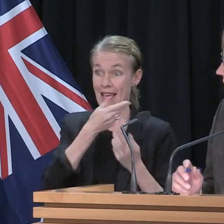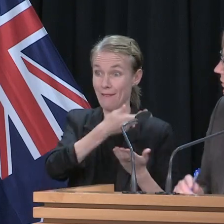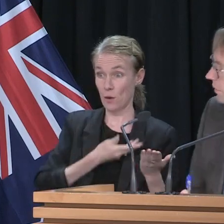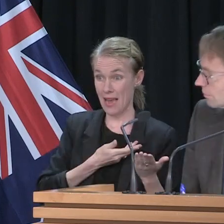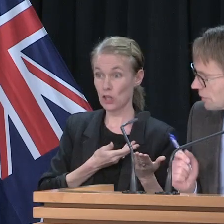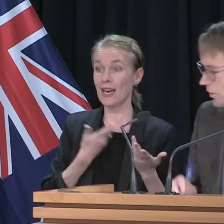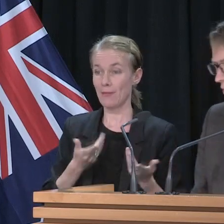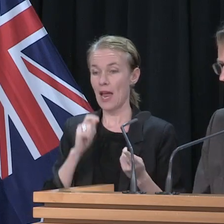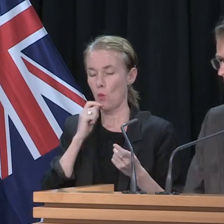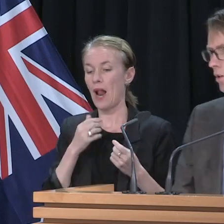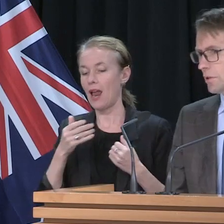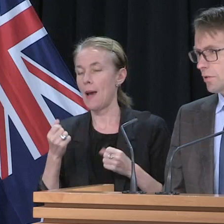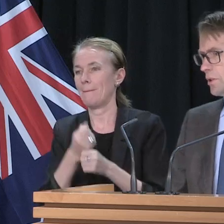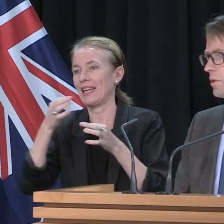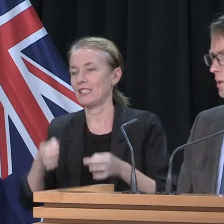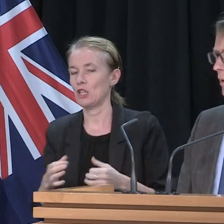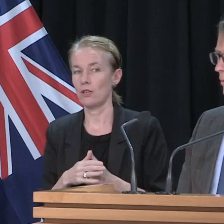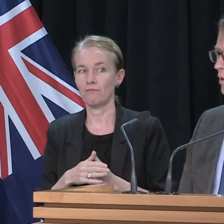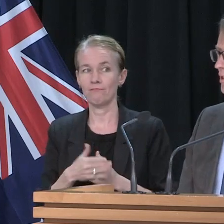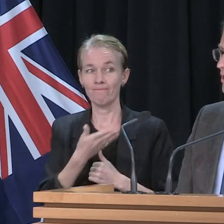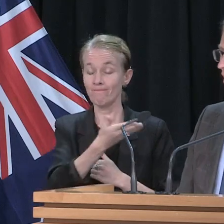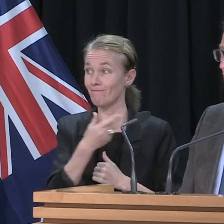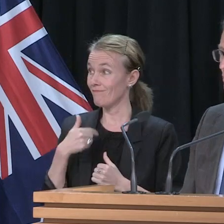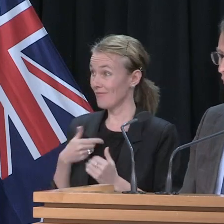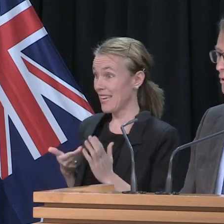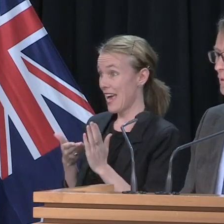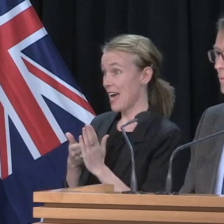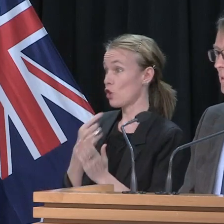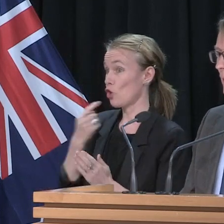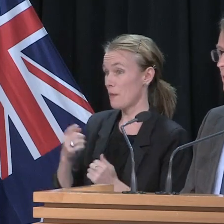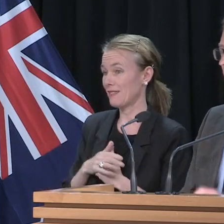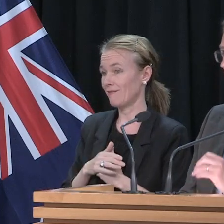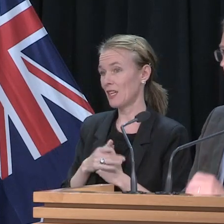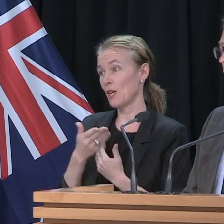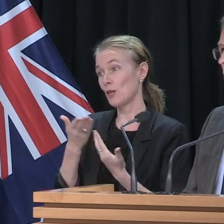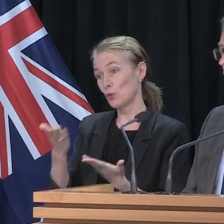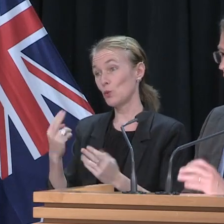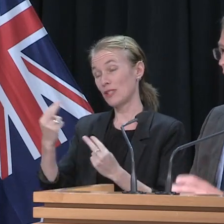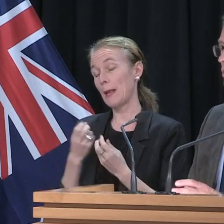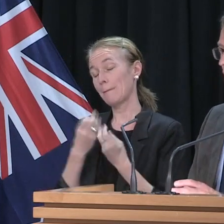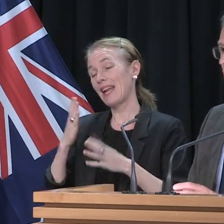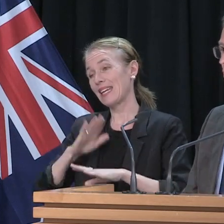additional advice on that and I will make further announcement on that in due course. >> DR ASHLEY Perhaps I can make